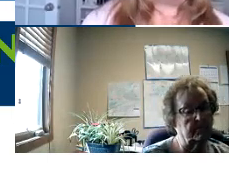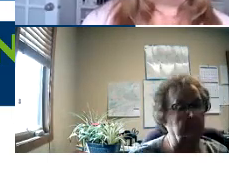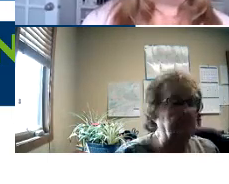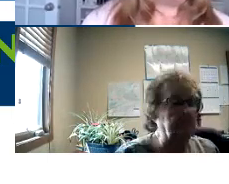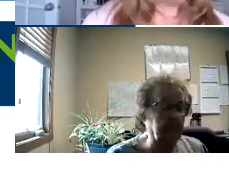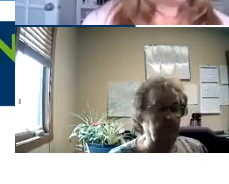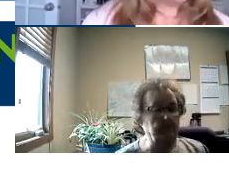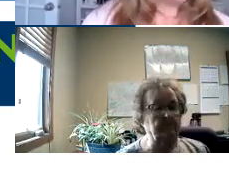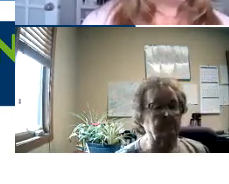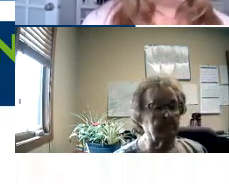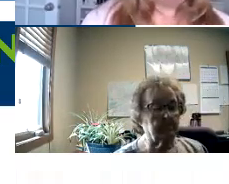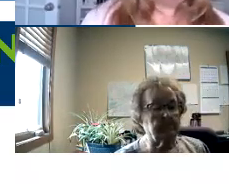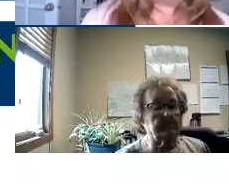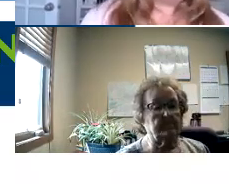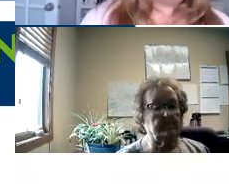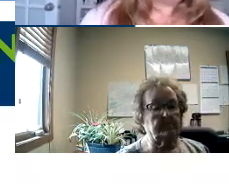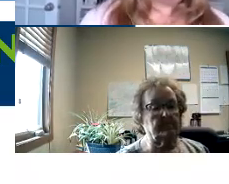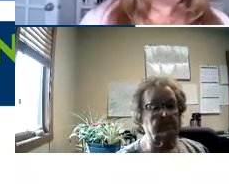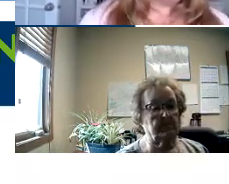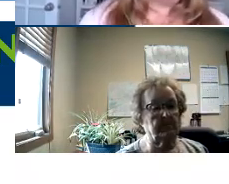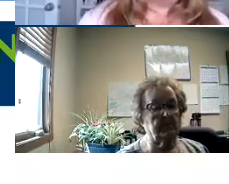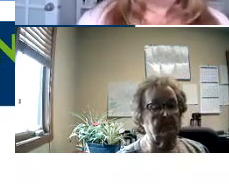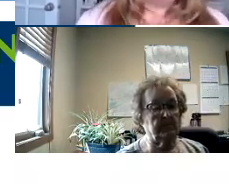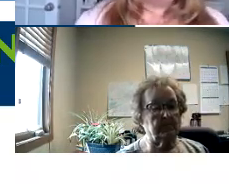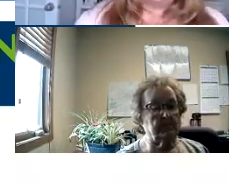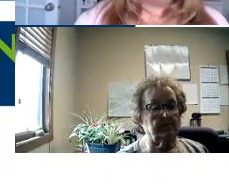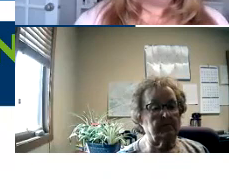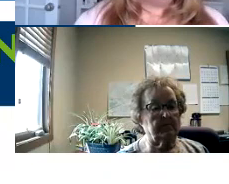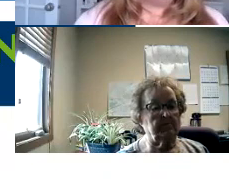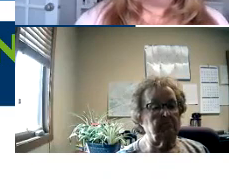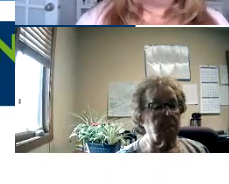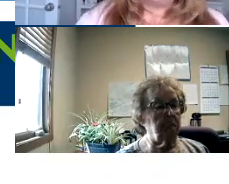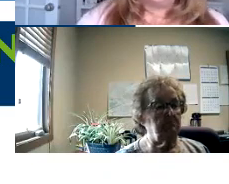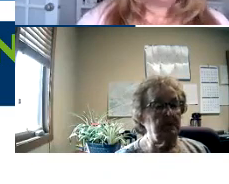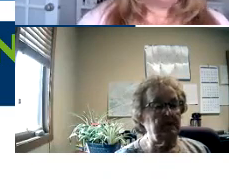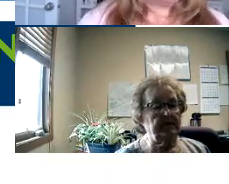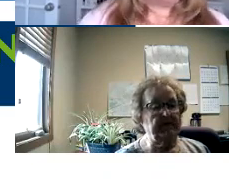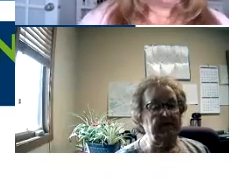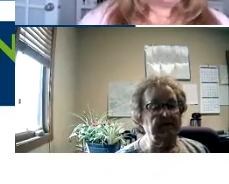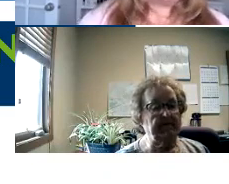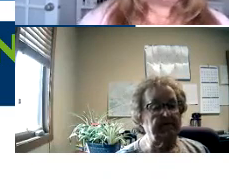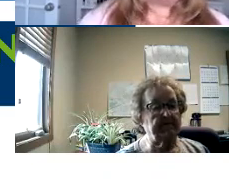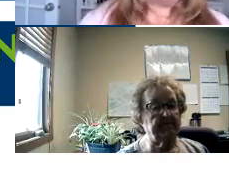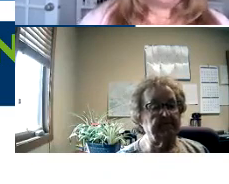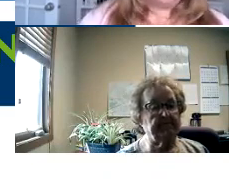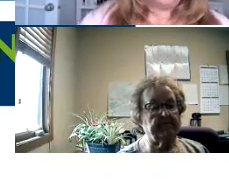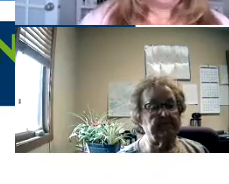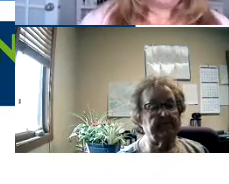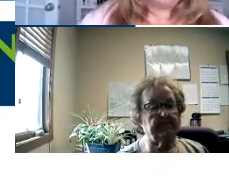during that process and then DHS. The licensing has 90 days of working days to review your application